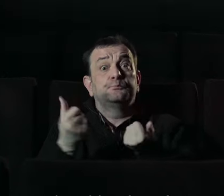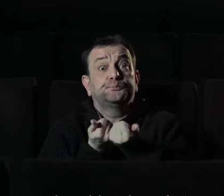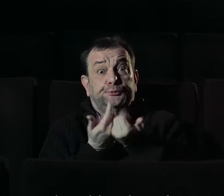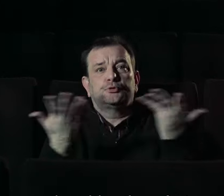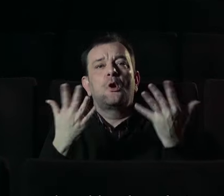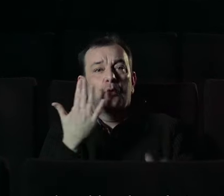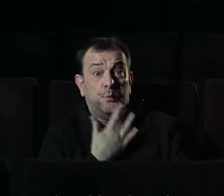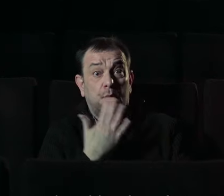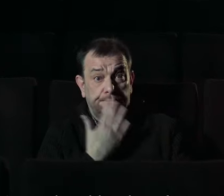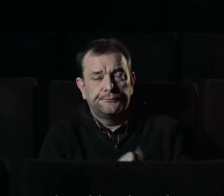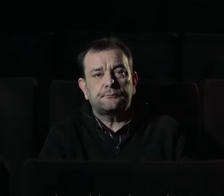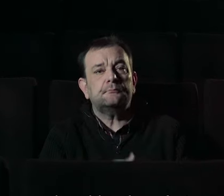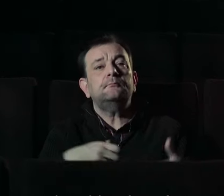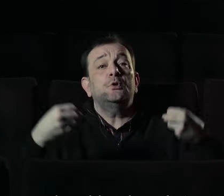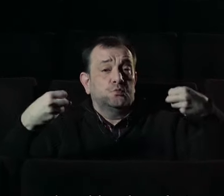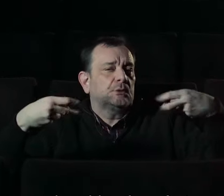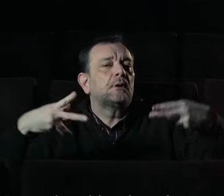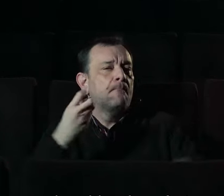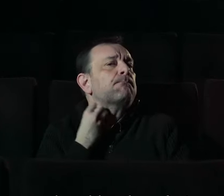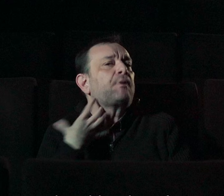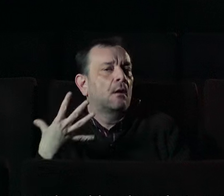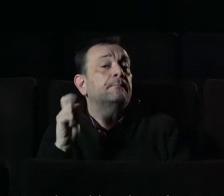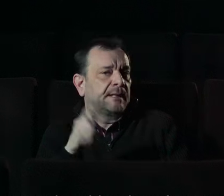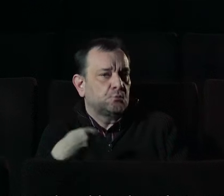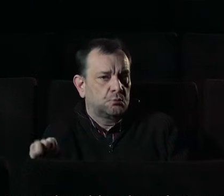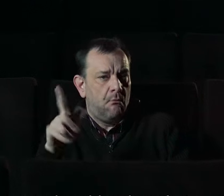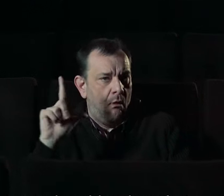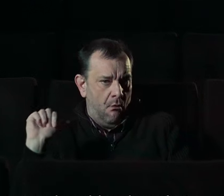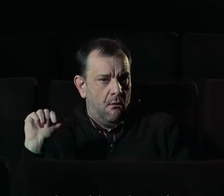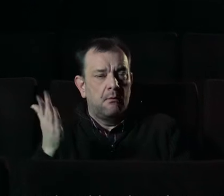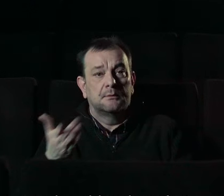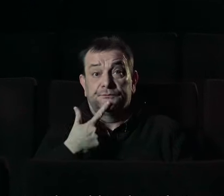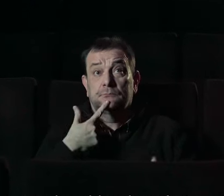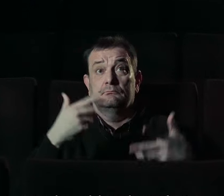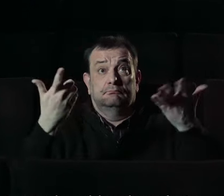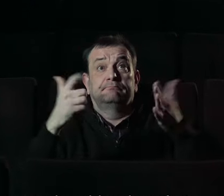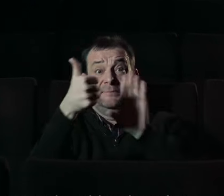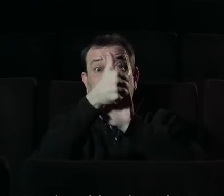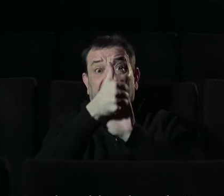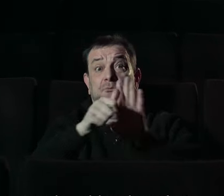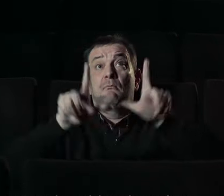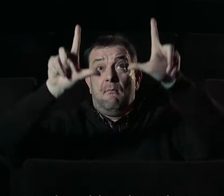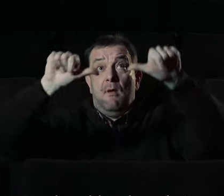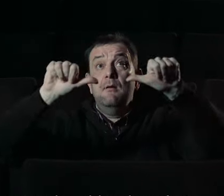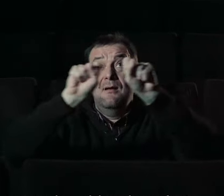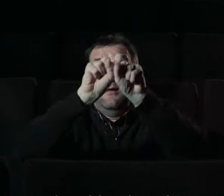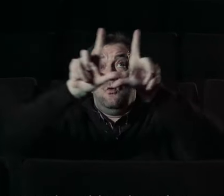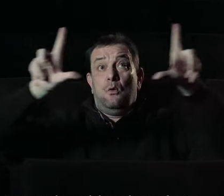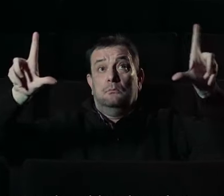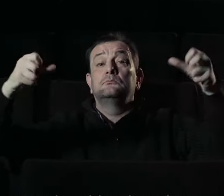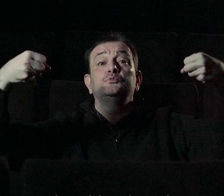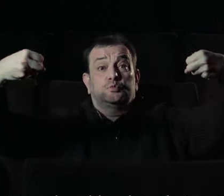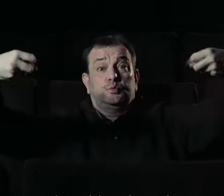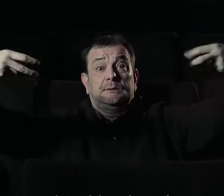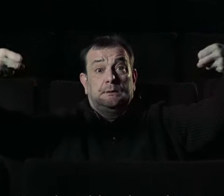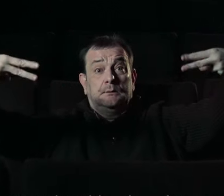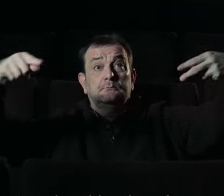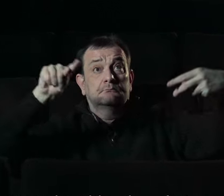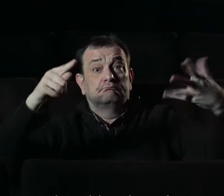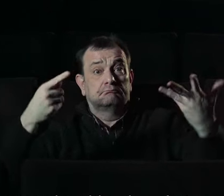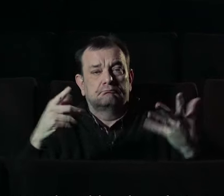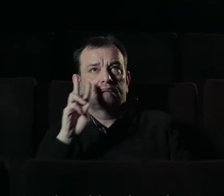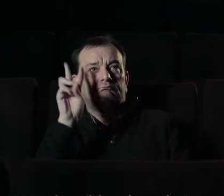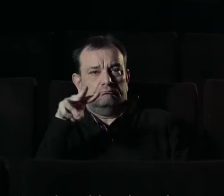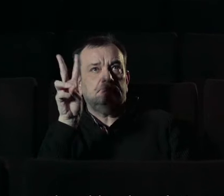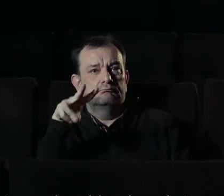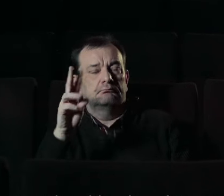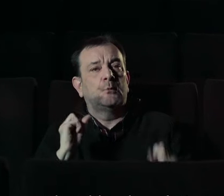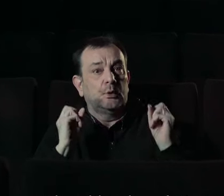The color white is when the characters on screen express themselves.